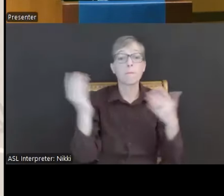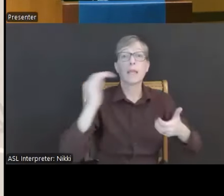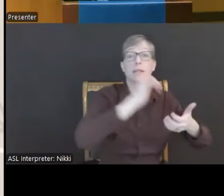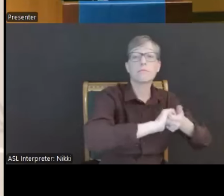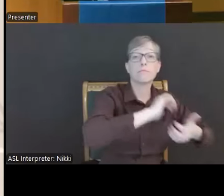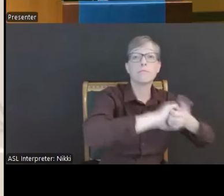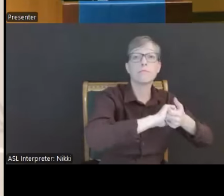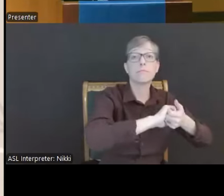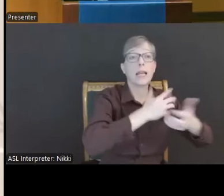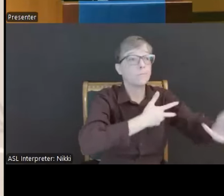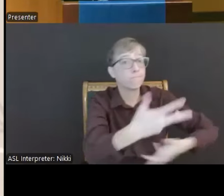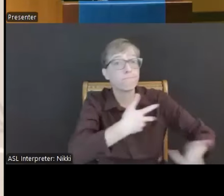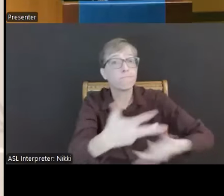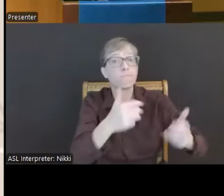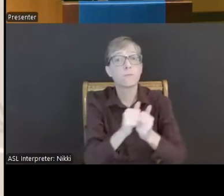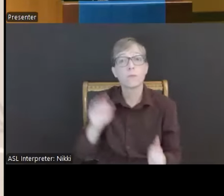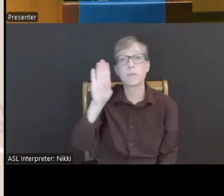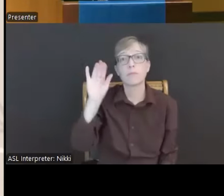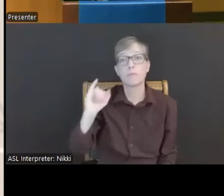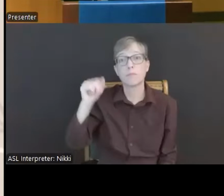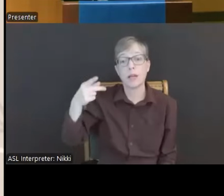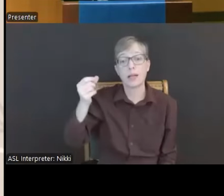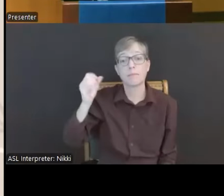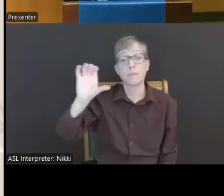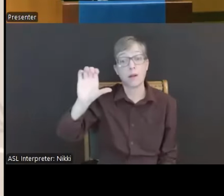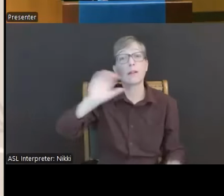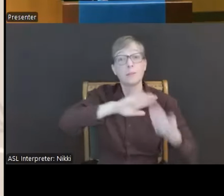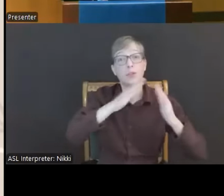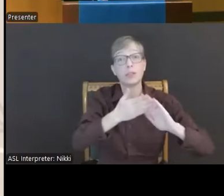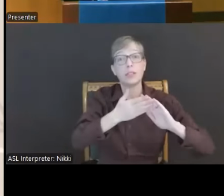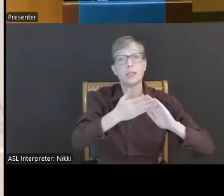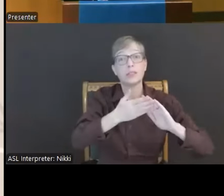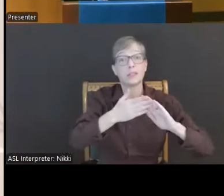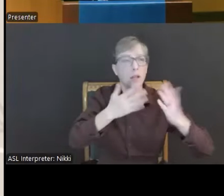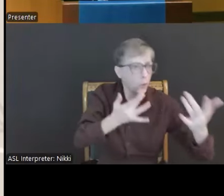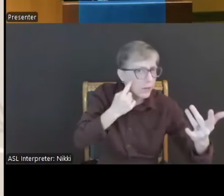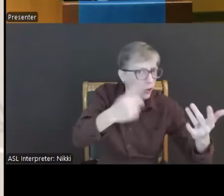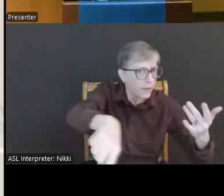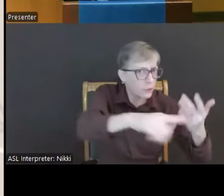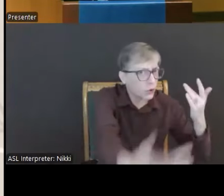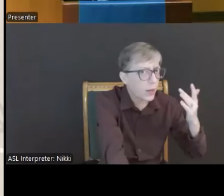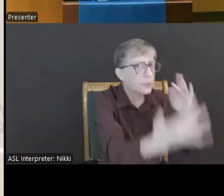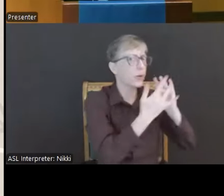through Outreach not expecting people to come to us but reaching out to them uh fostering inclusion